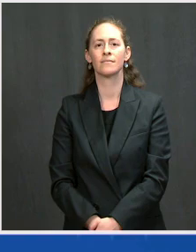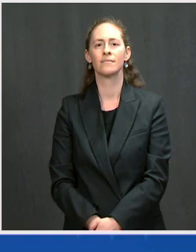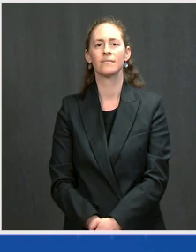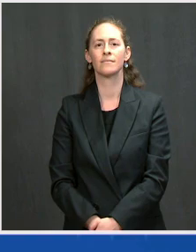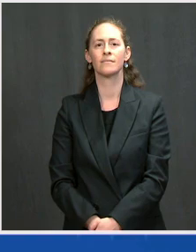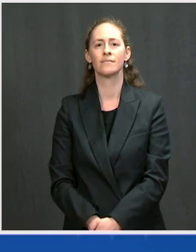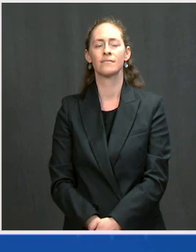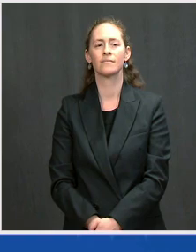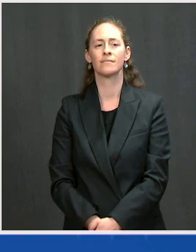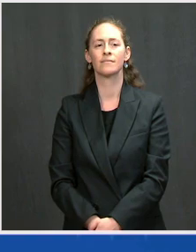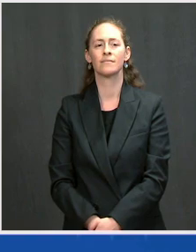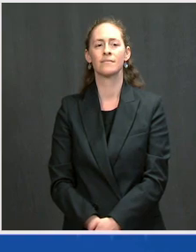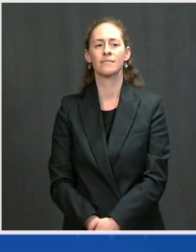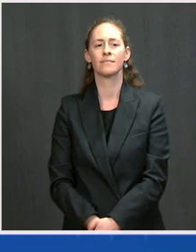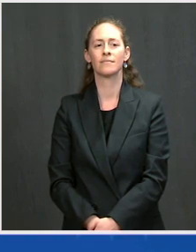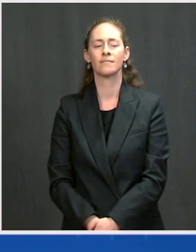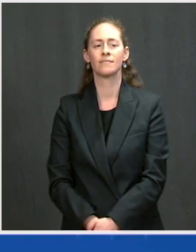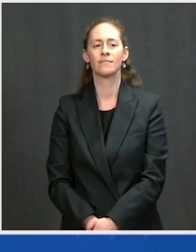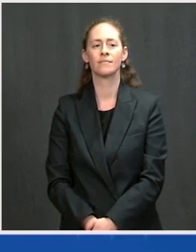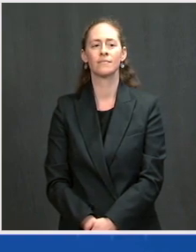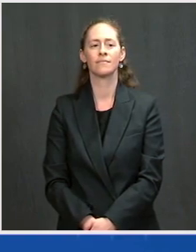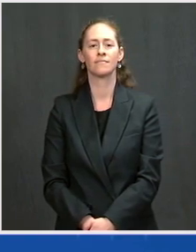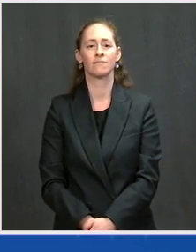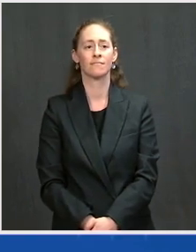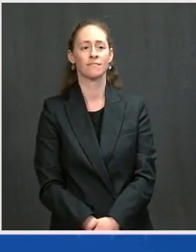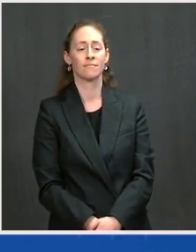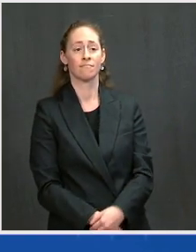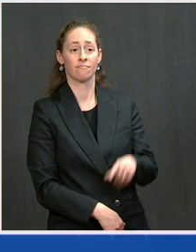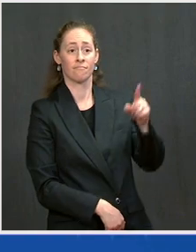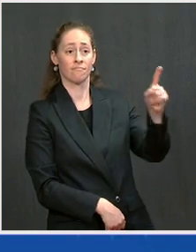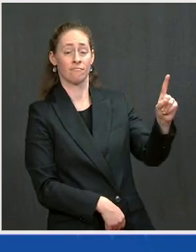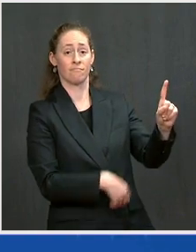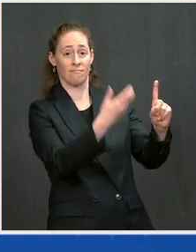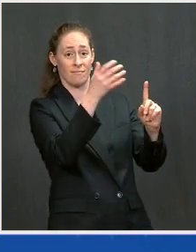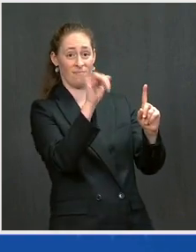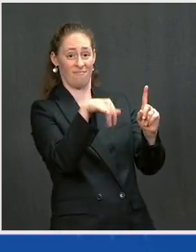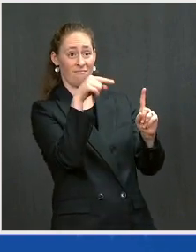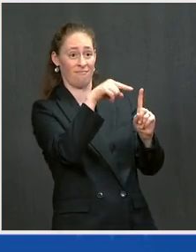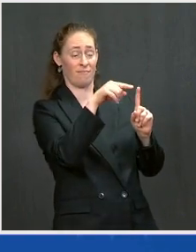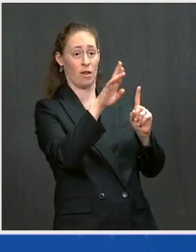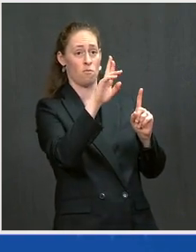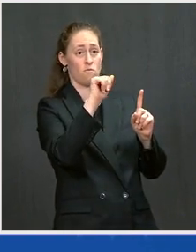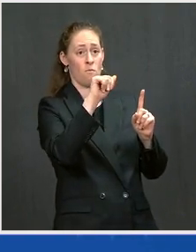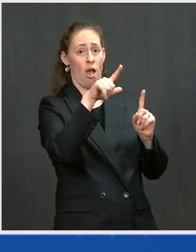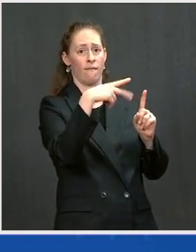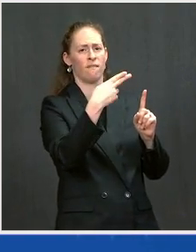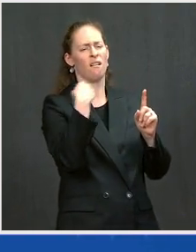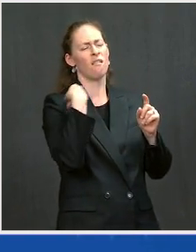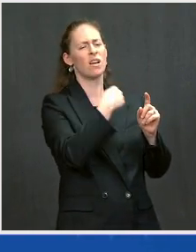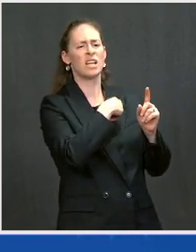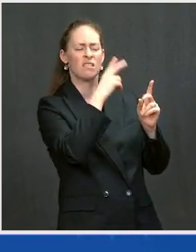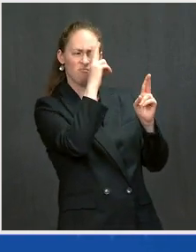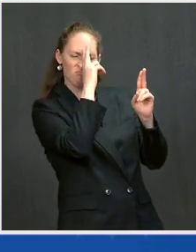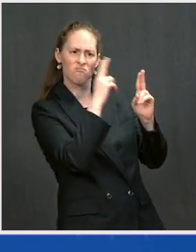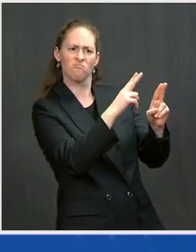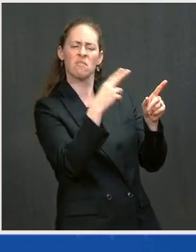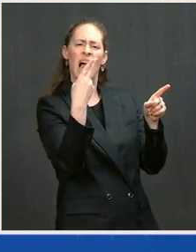President Moon: Colonel Puckett is a true hero of the Korean War with extraordinary valor and leadership. He completed missions till the very end,